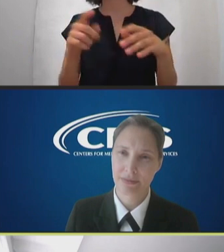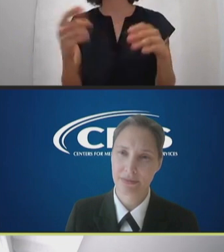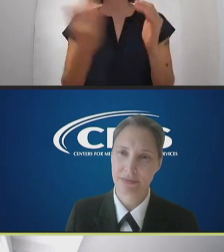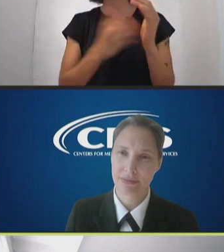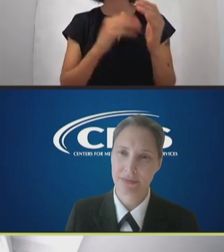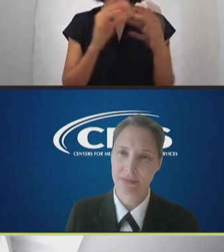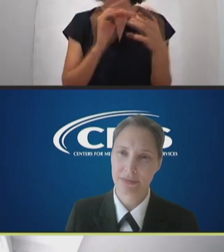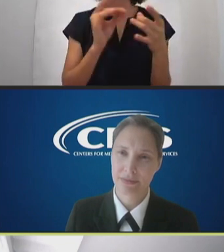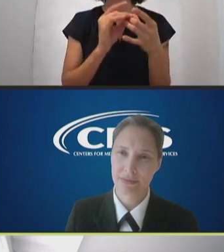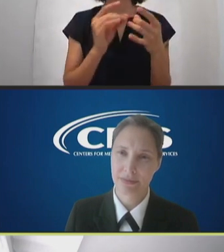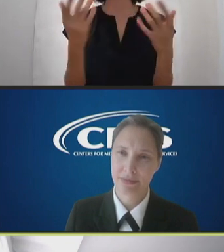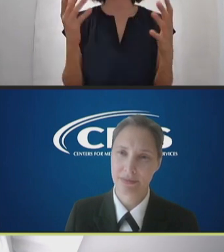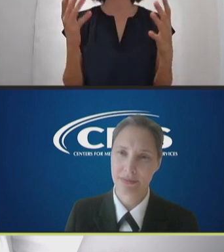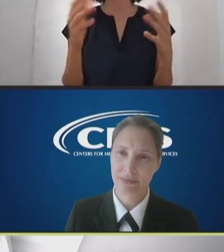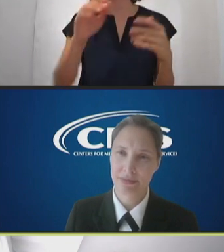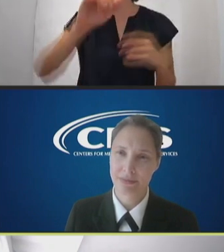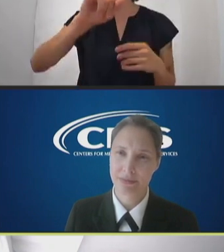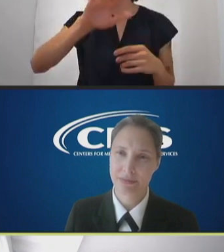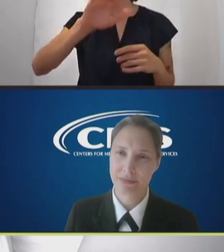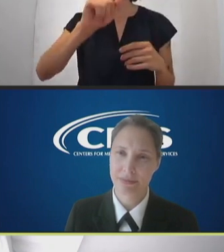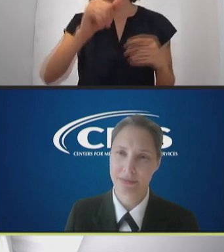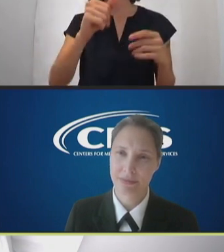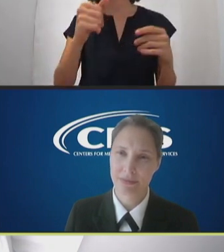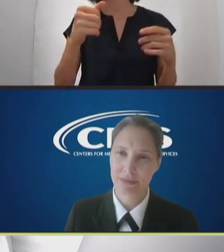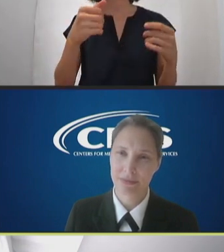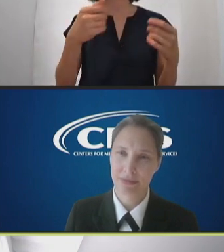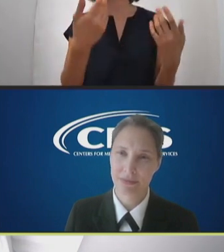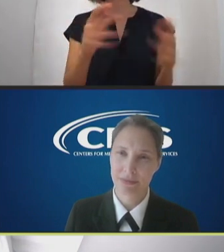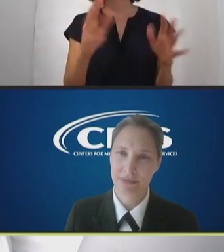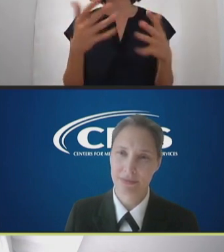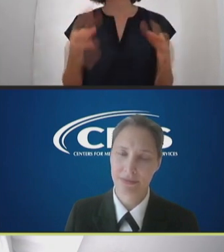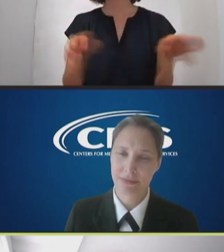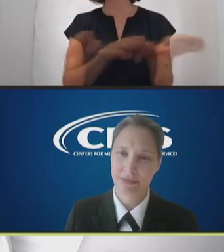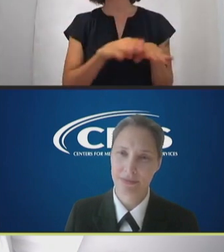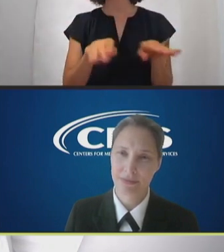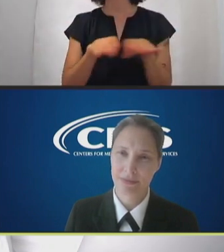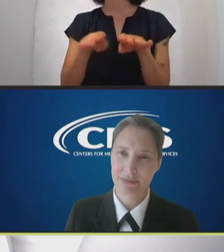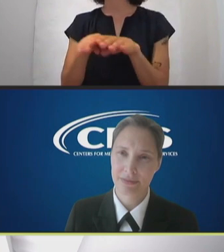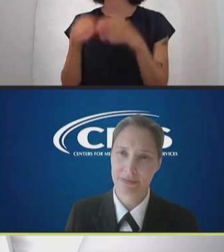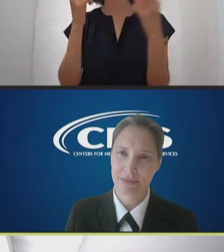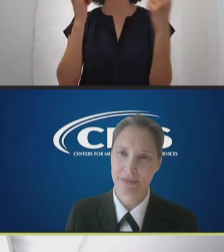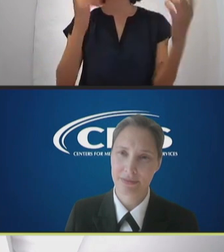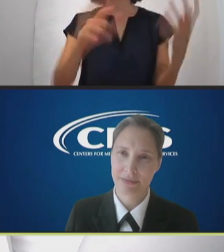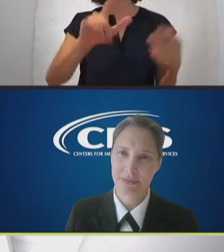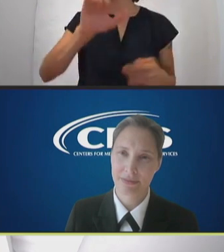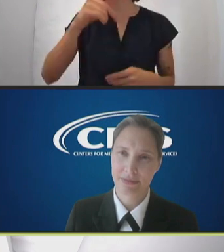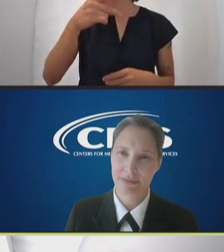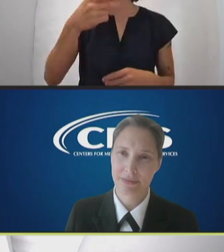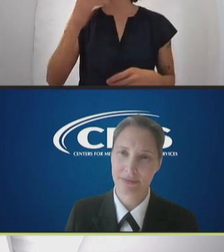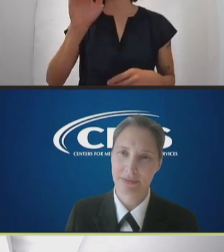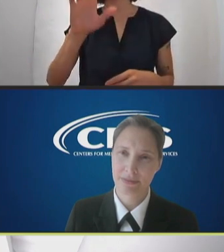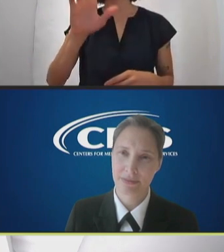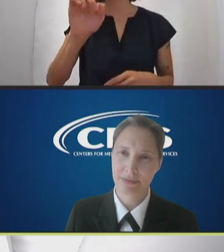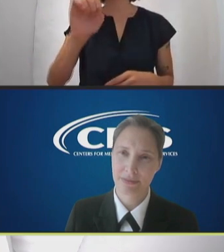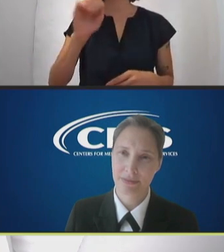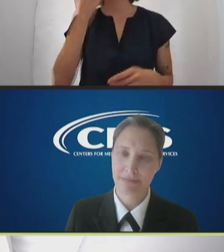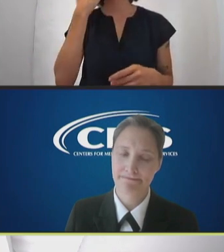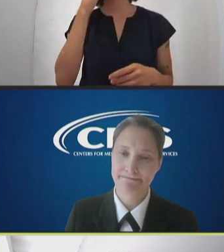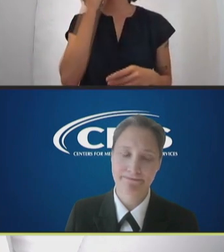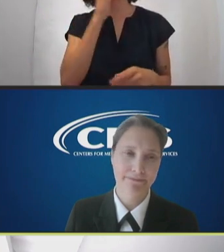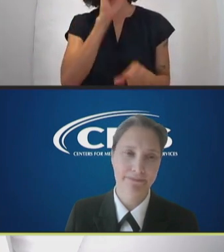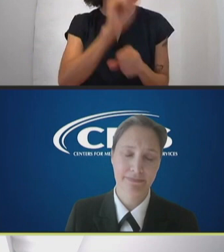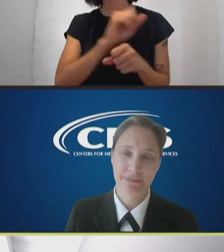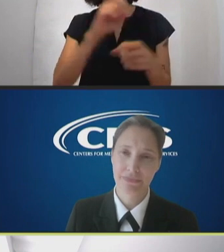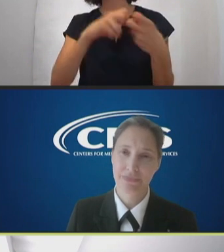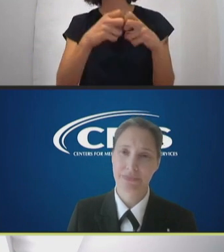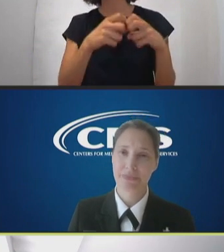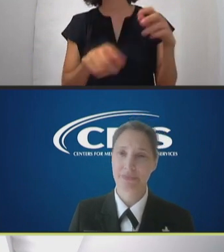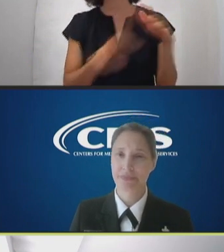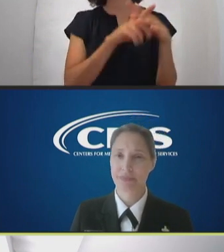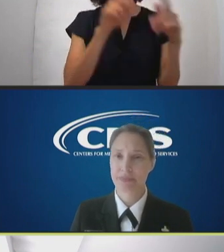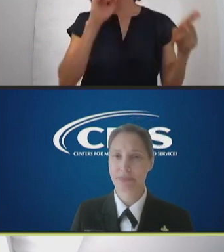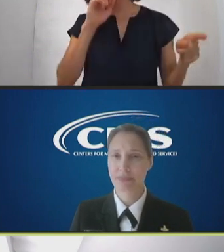the IRA closed a lot of the loopholes, so I don't know that that's an issue I've heard of yet.